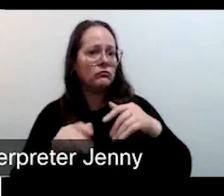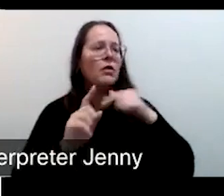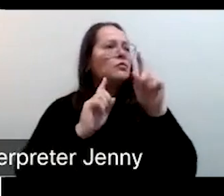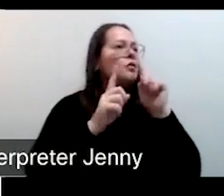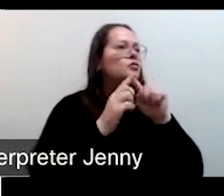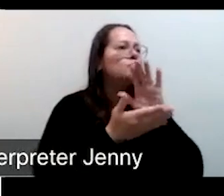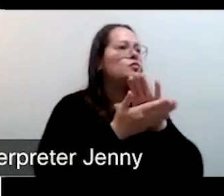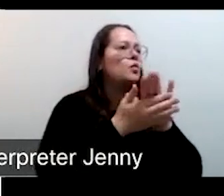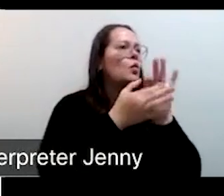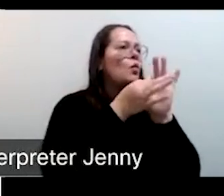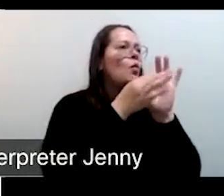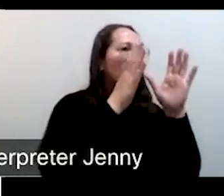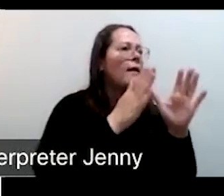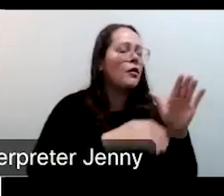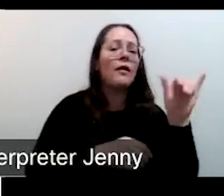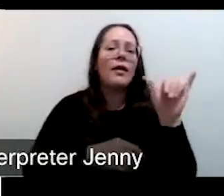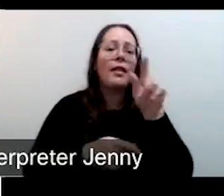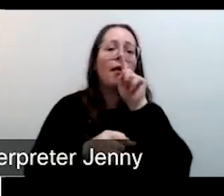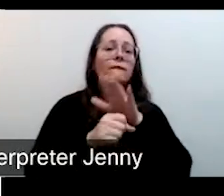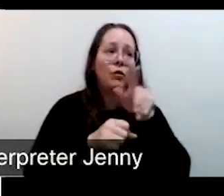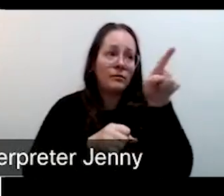confirmed that my school was able to sign up.